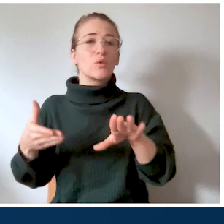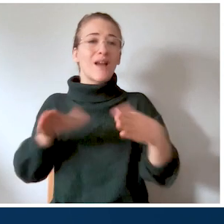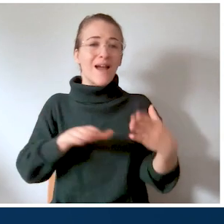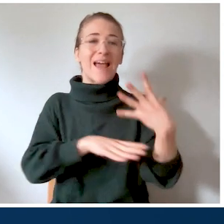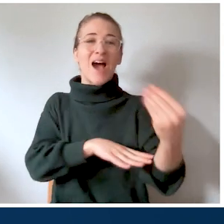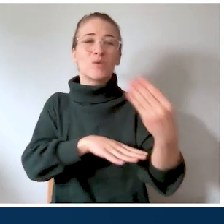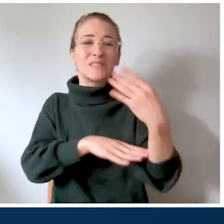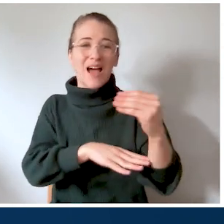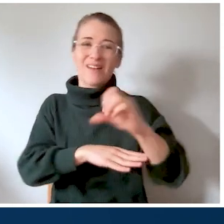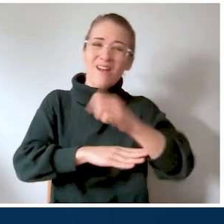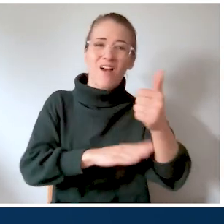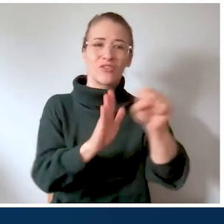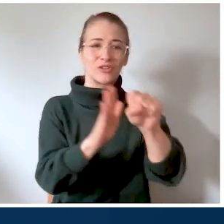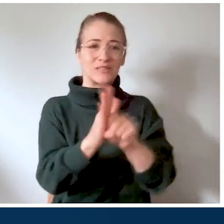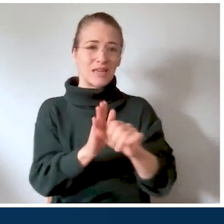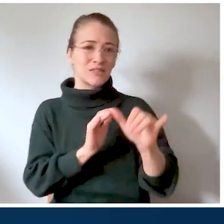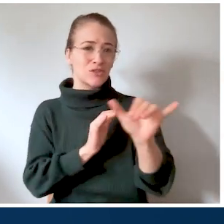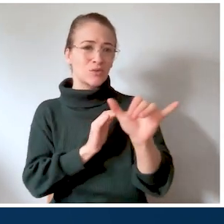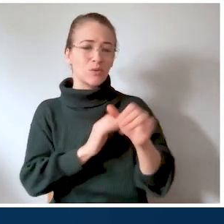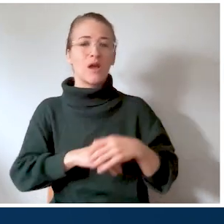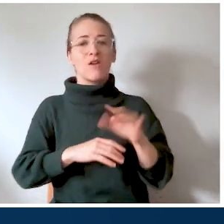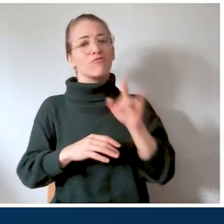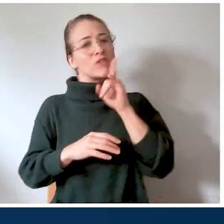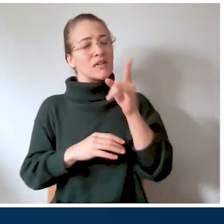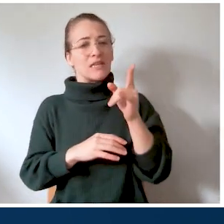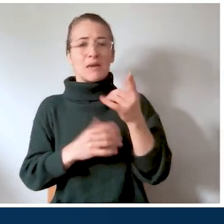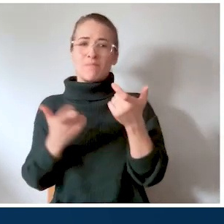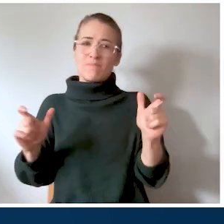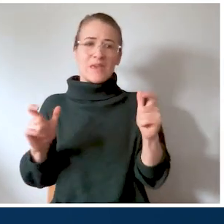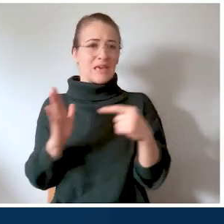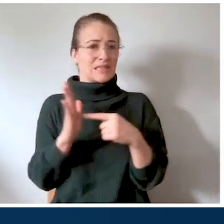So that was such a massive example of really the world that we're now living in